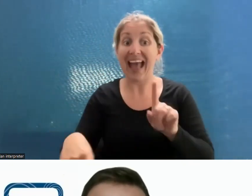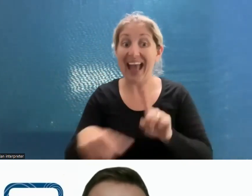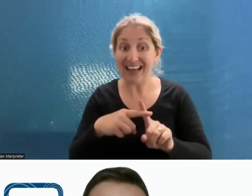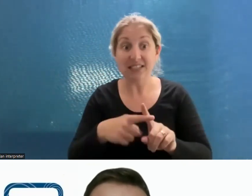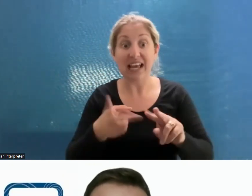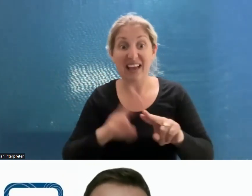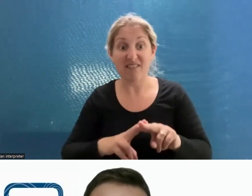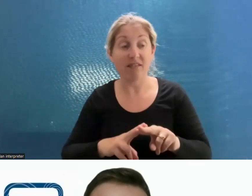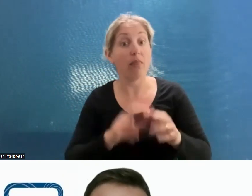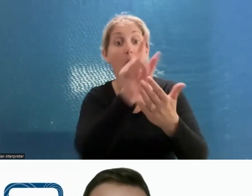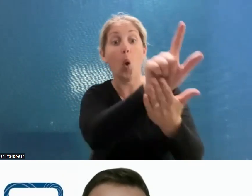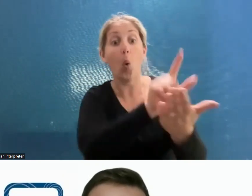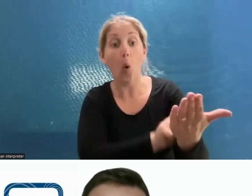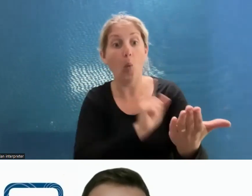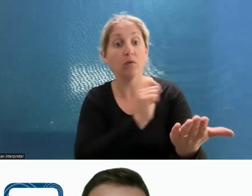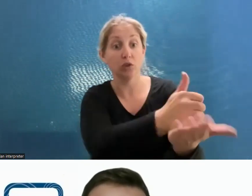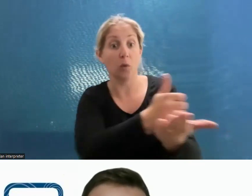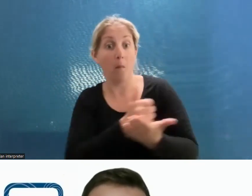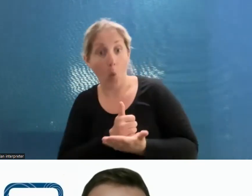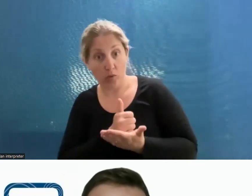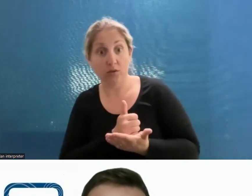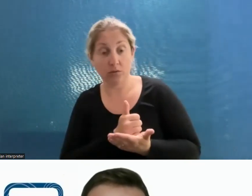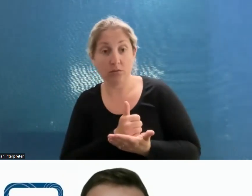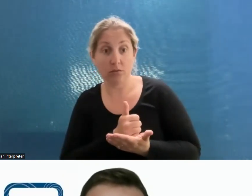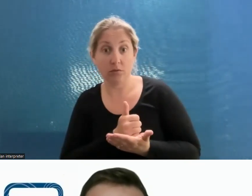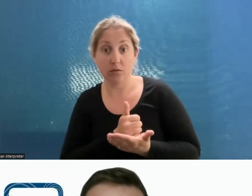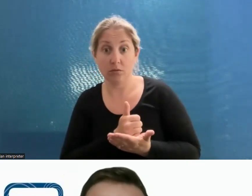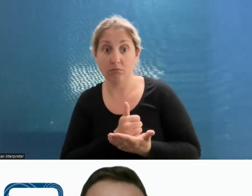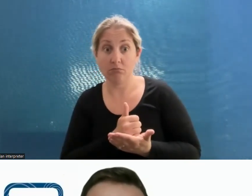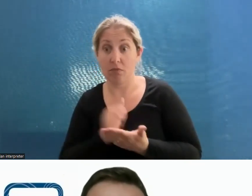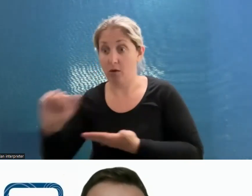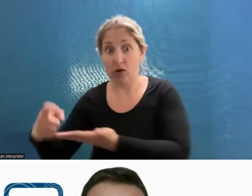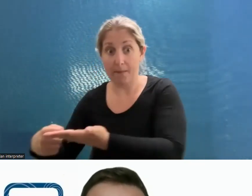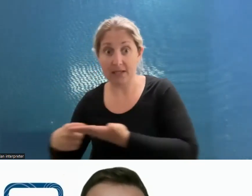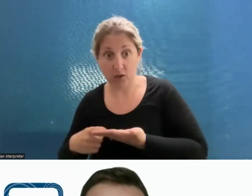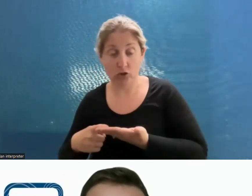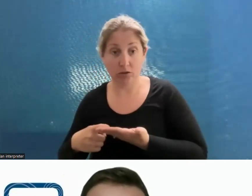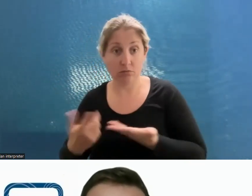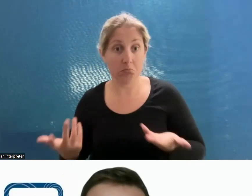Nakul: I'm happy to speak to that.